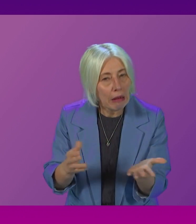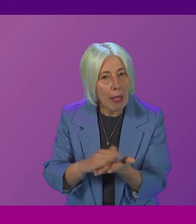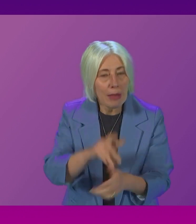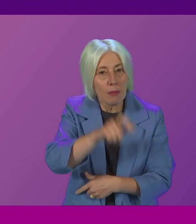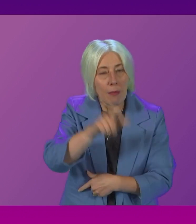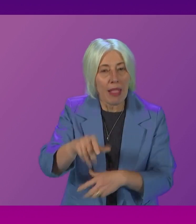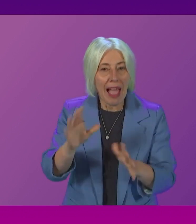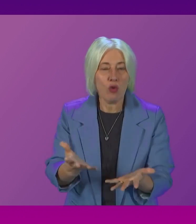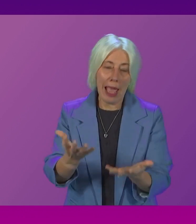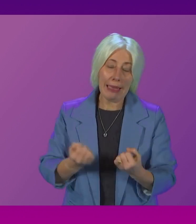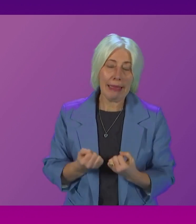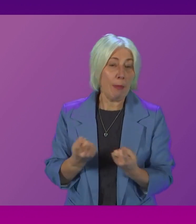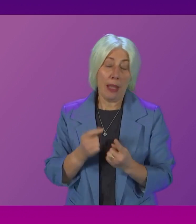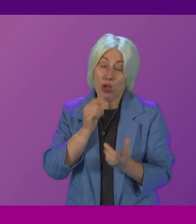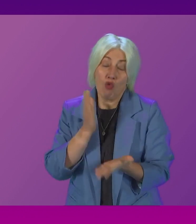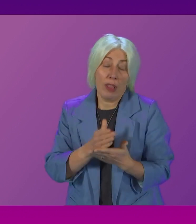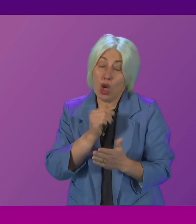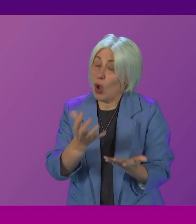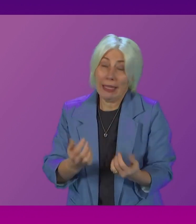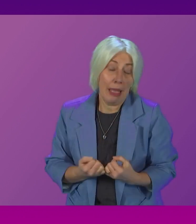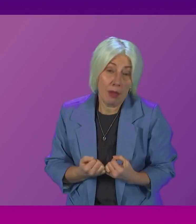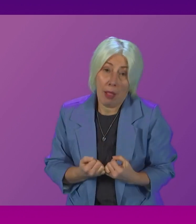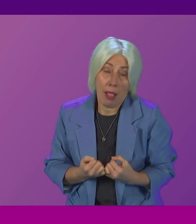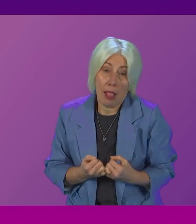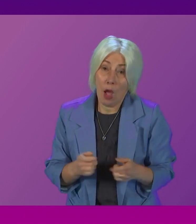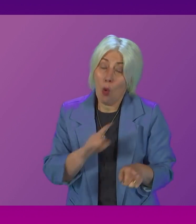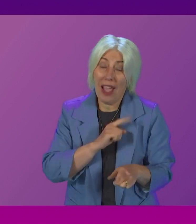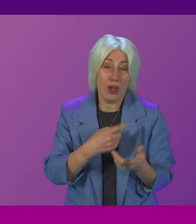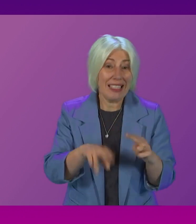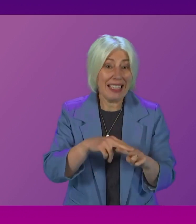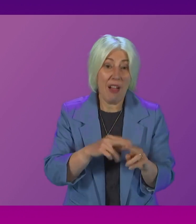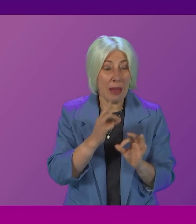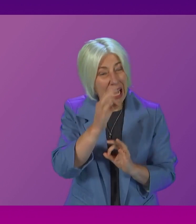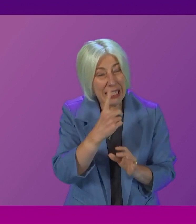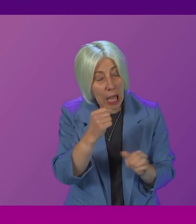accept the unacceptable, staff are being asked to do the impossible and lives are being lost.